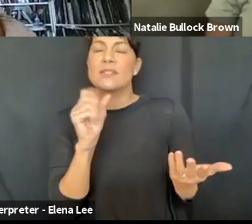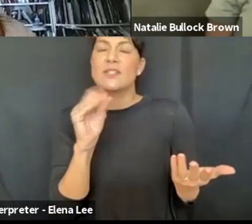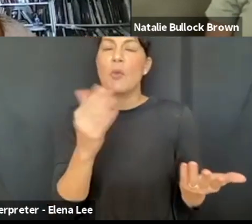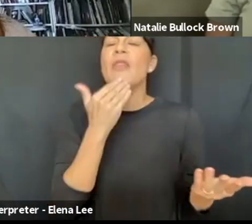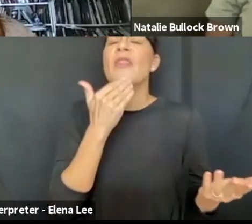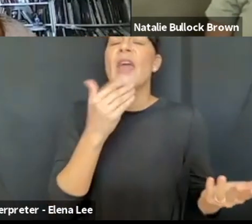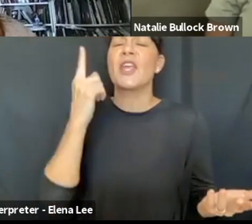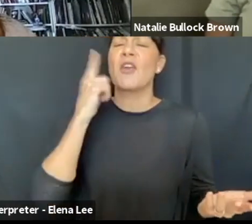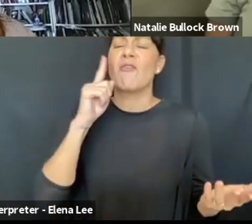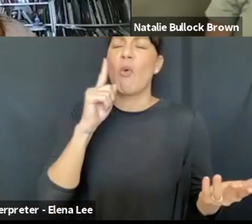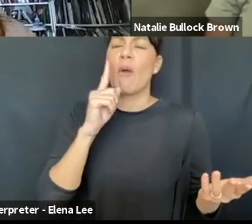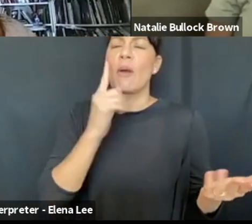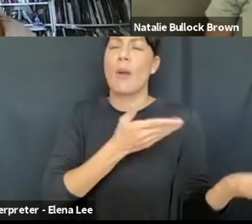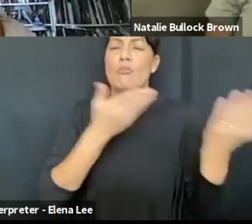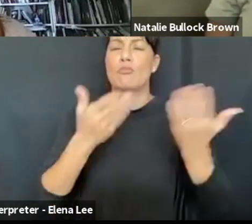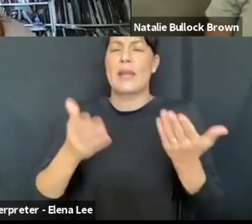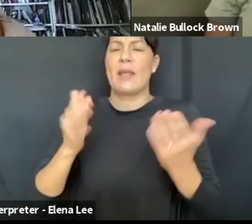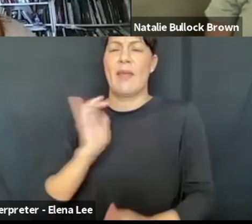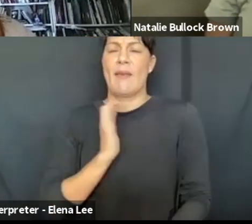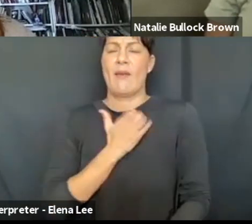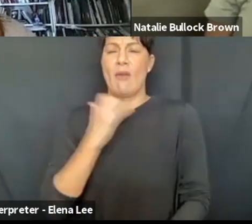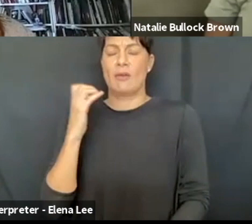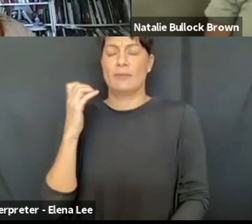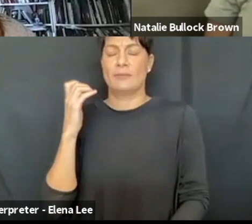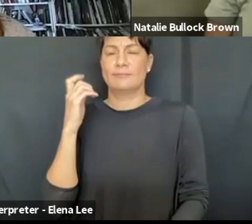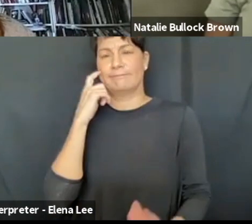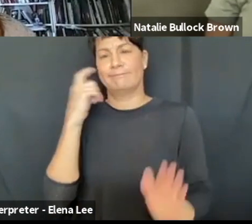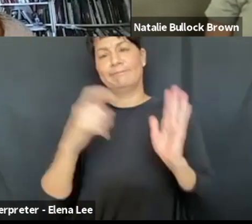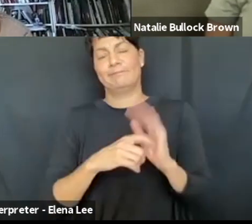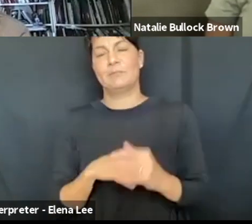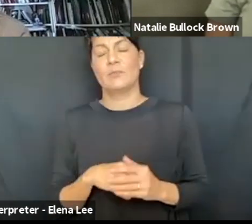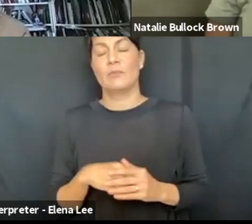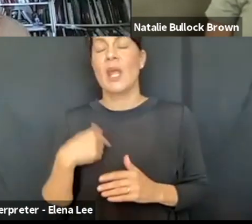because I'm sure there are some psychologists who are filmmakers,